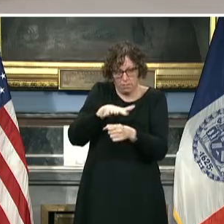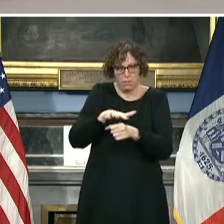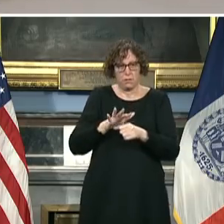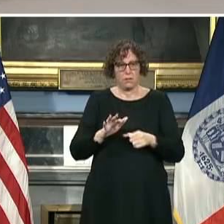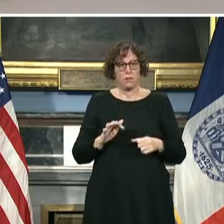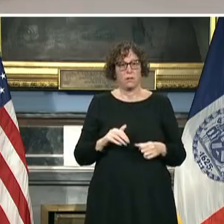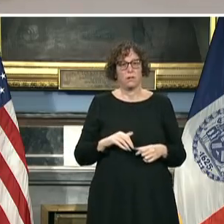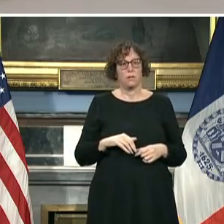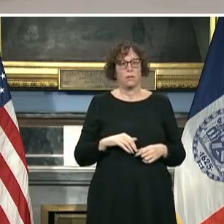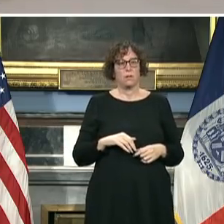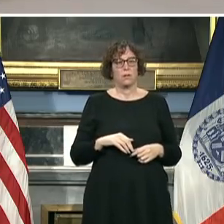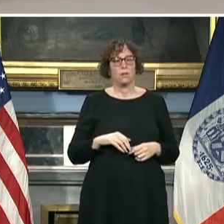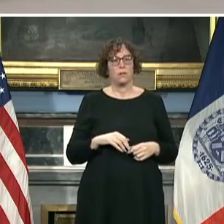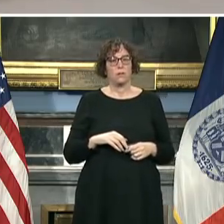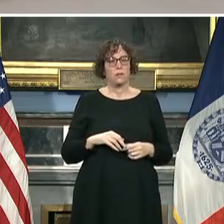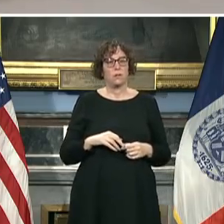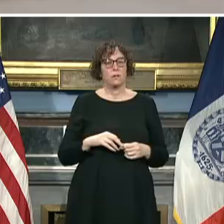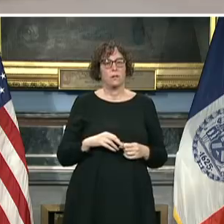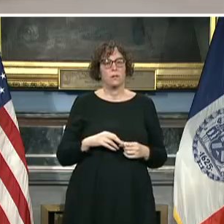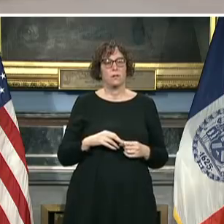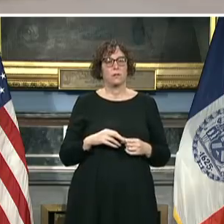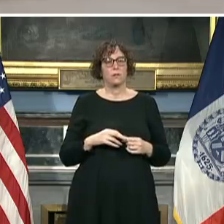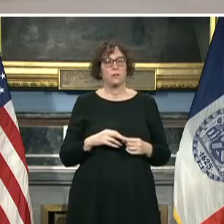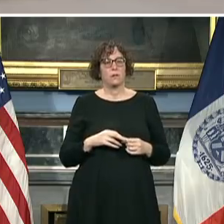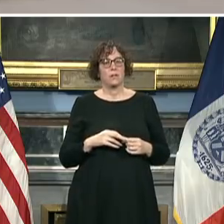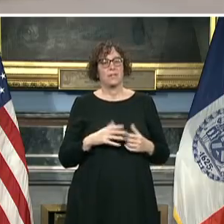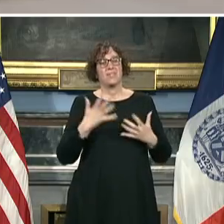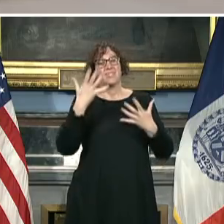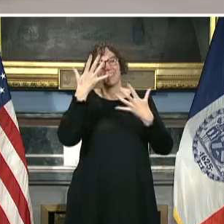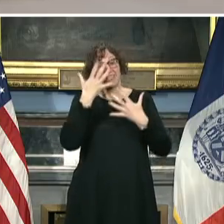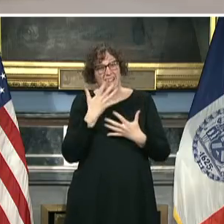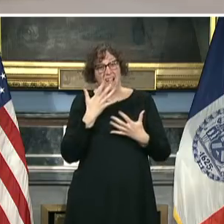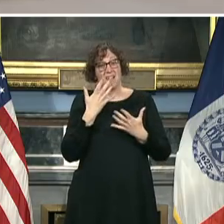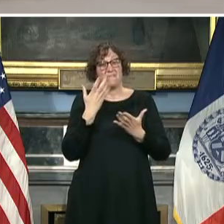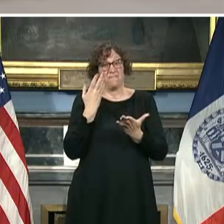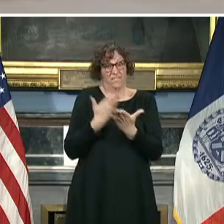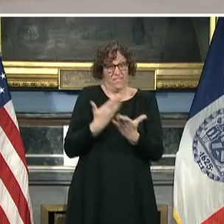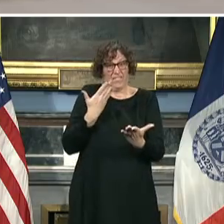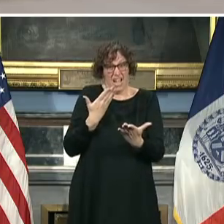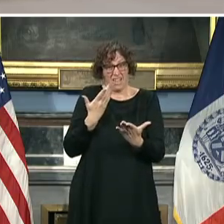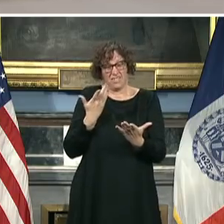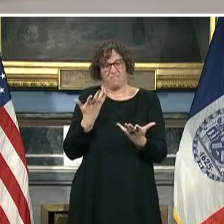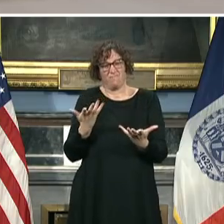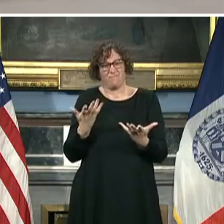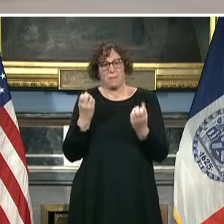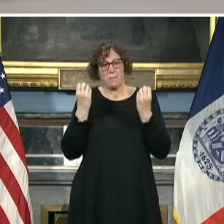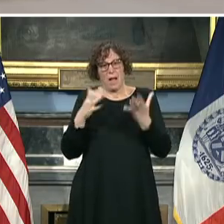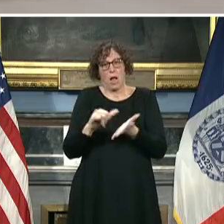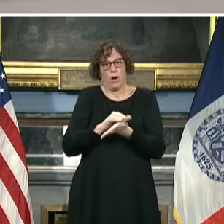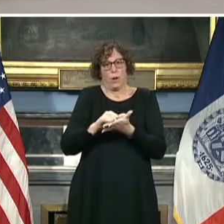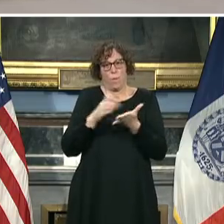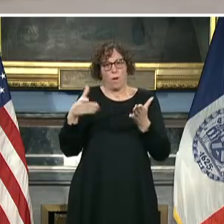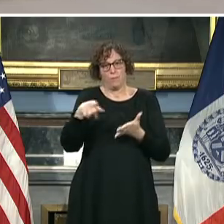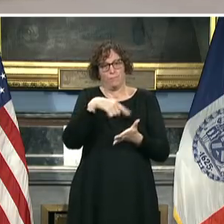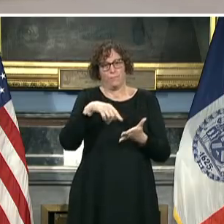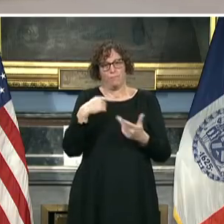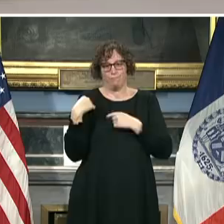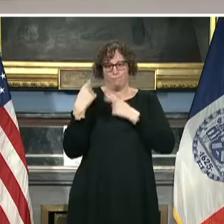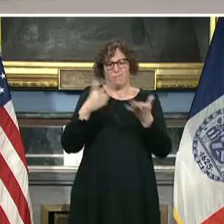SERVICES BECAUSE OF COIVD-9.1 AND IT IS A SAD